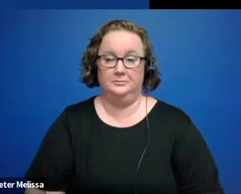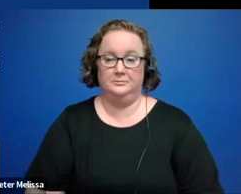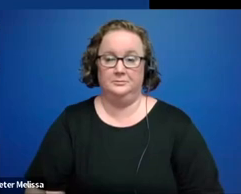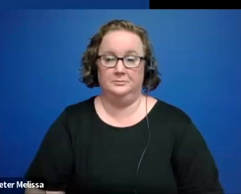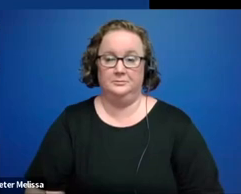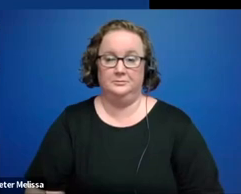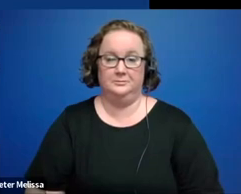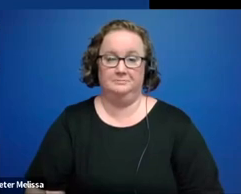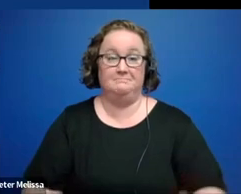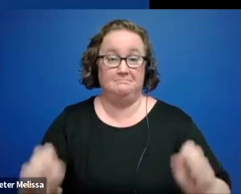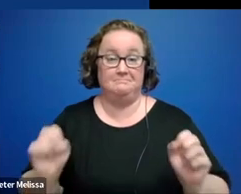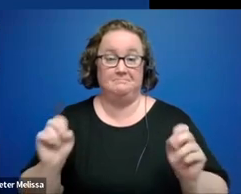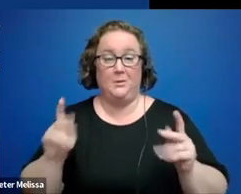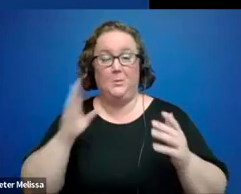Okay, we're going to get started.